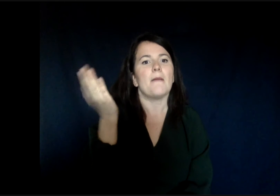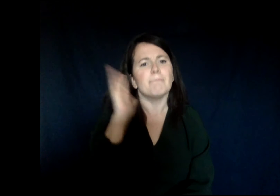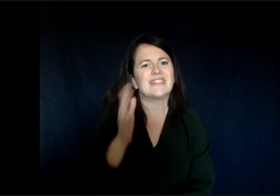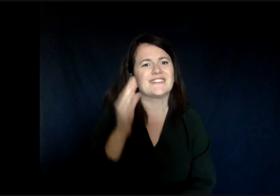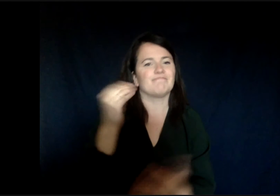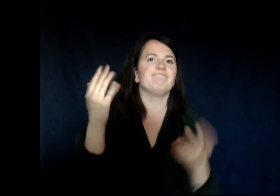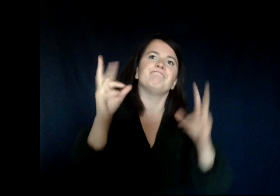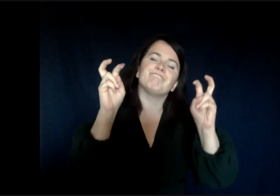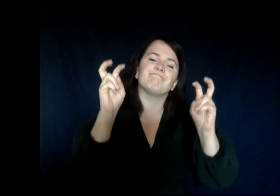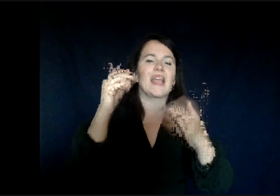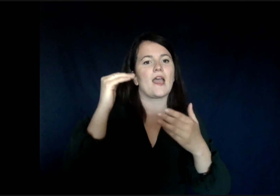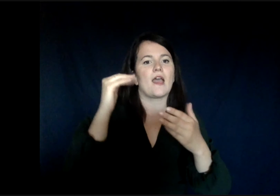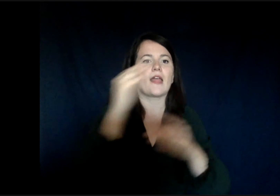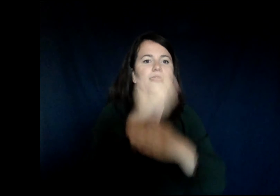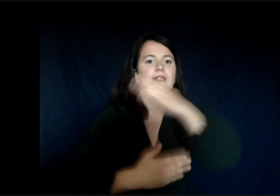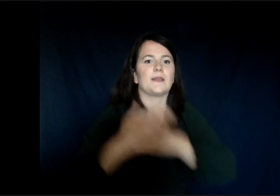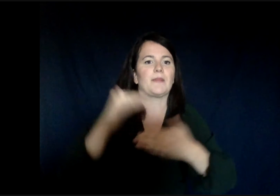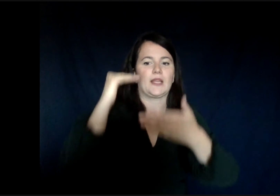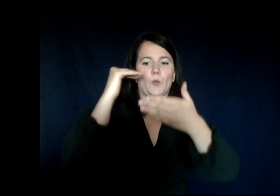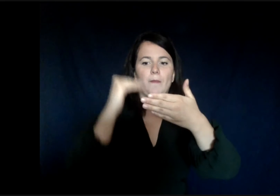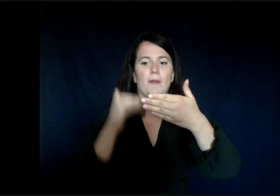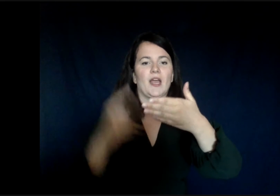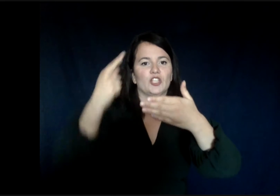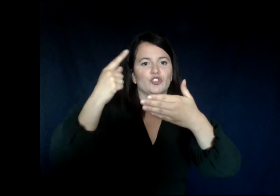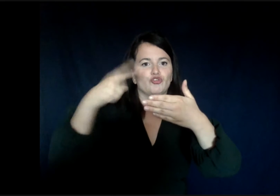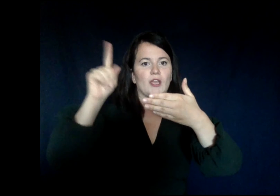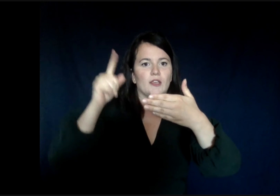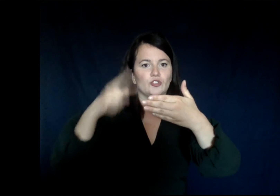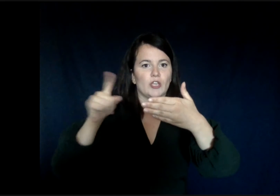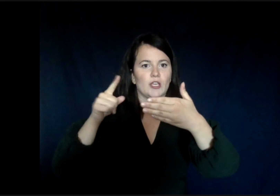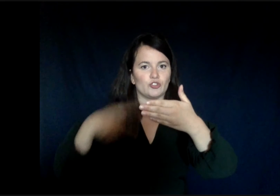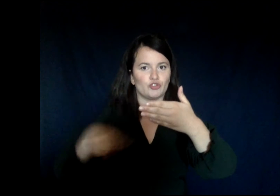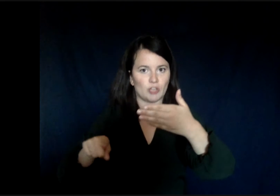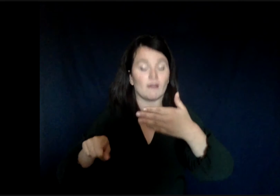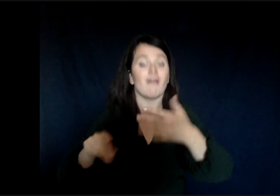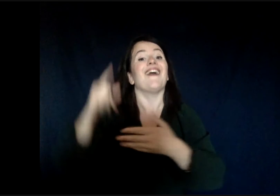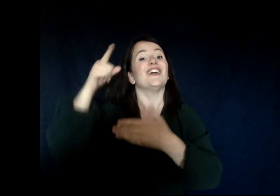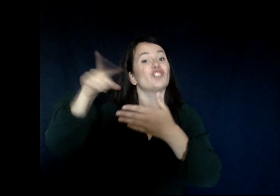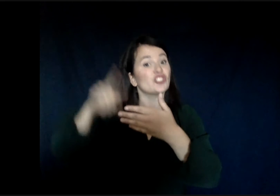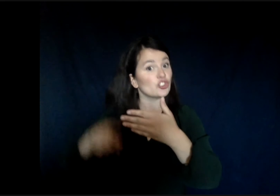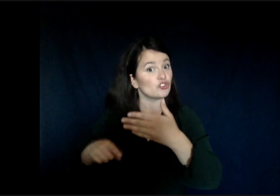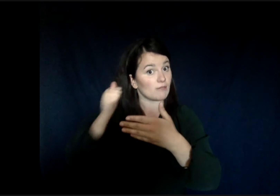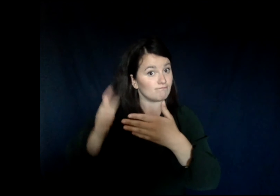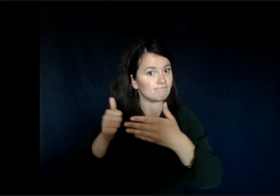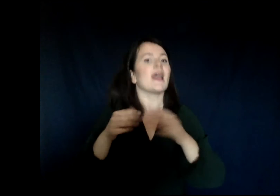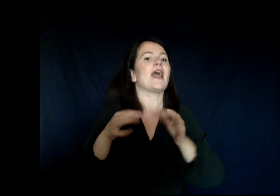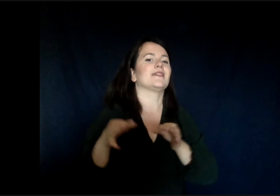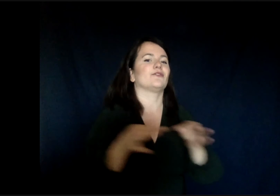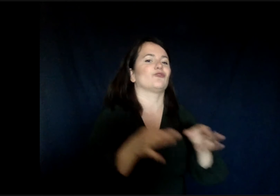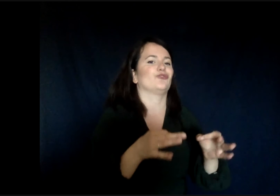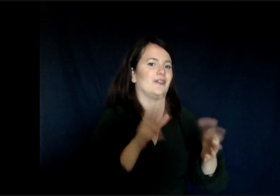before the Commission proposal is adopted. Second, we need inputs from external stakeholders